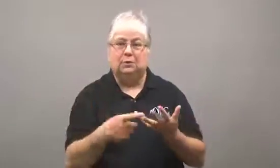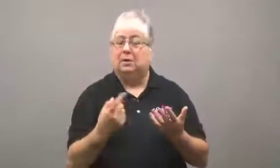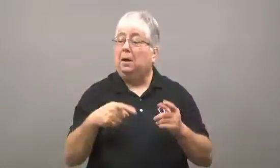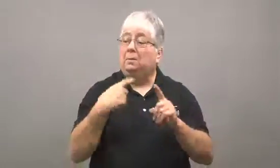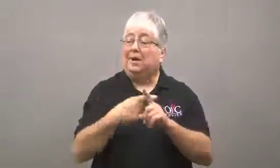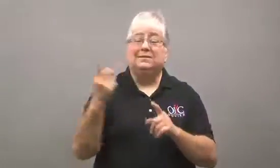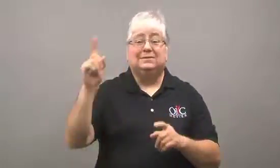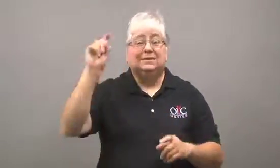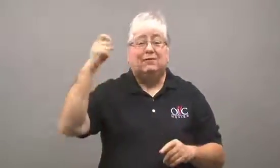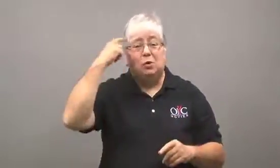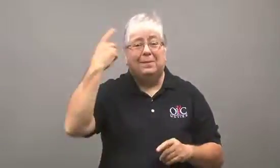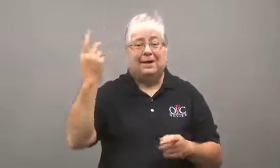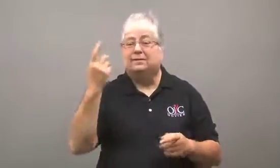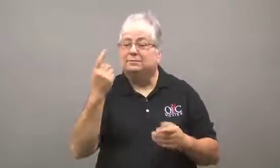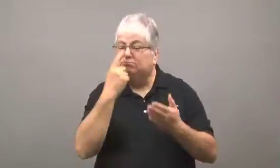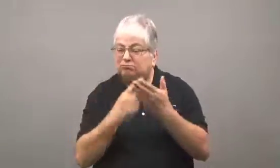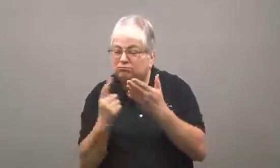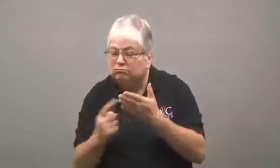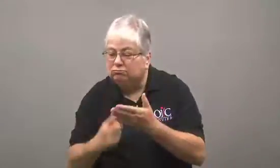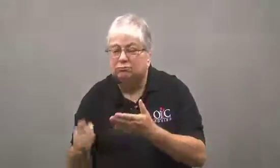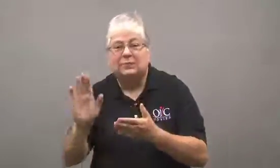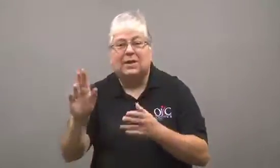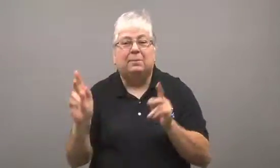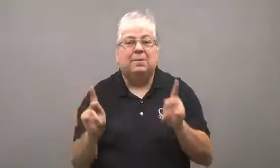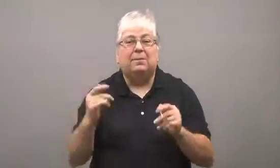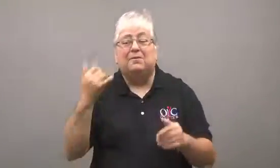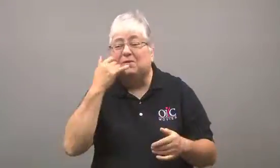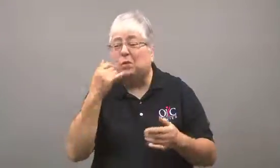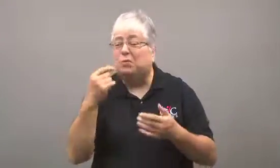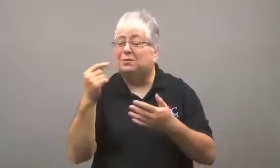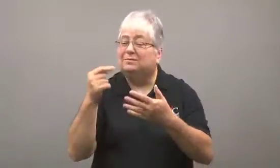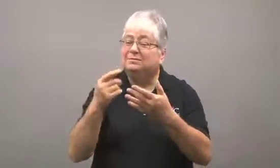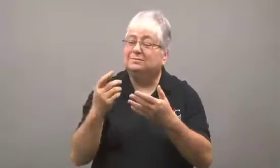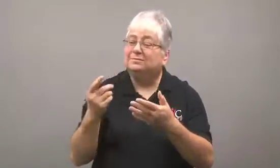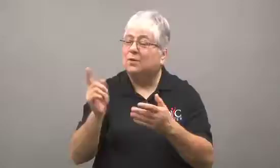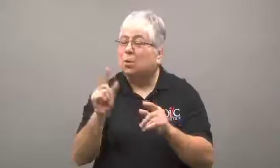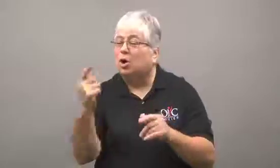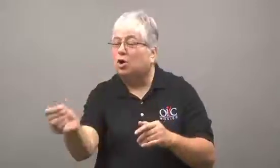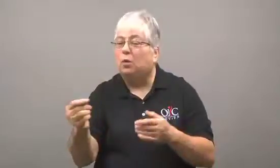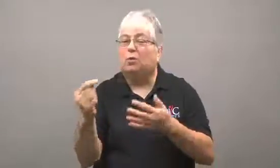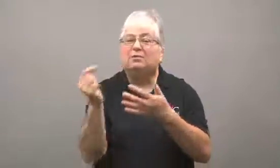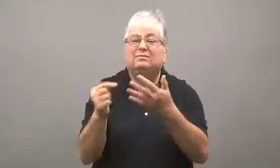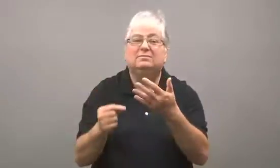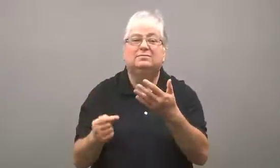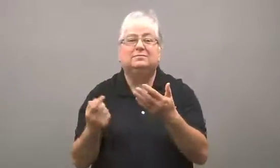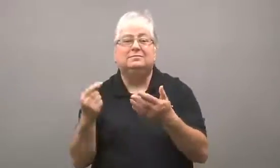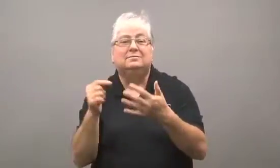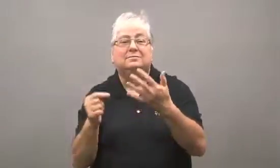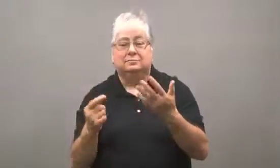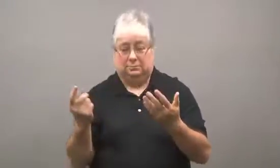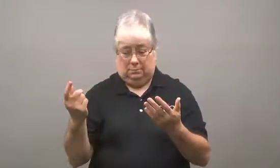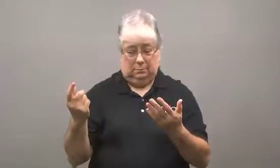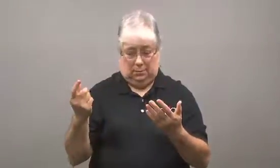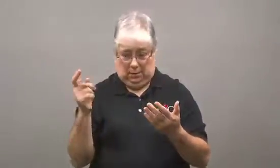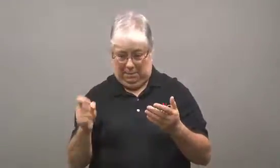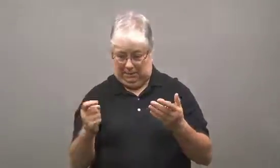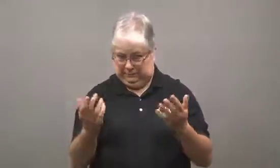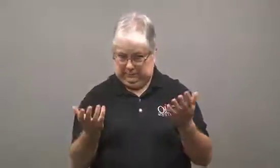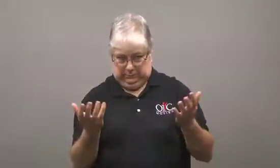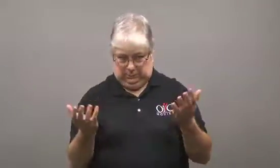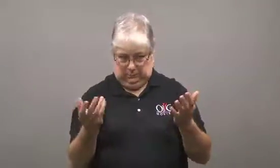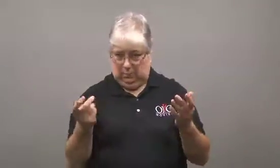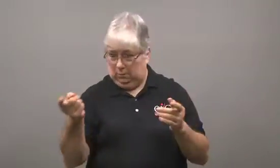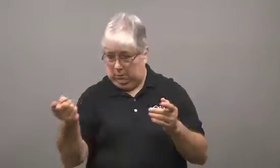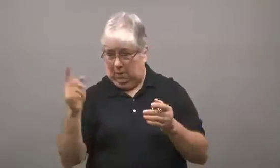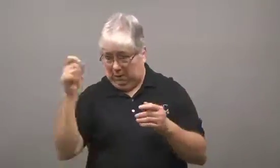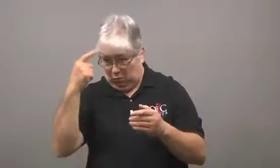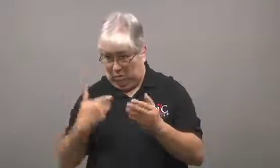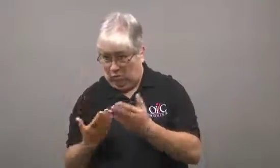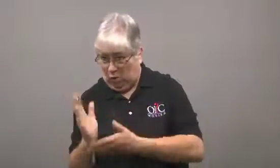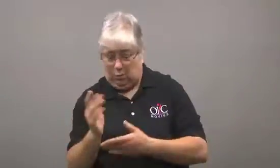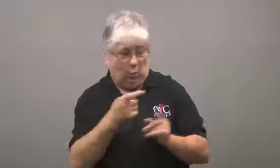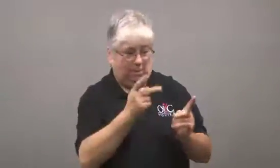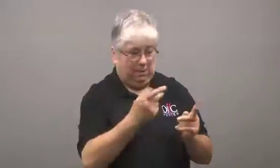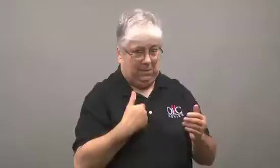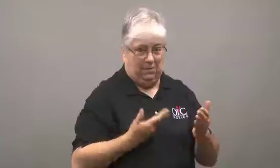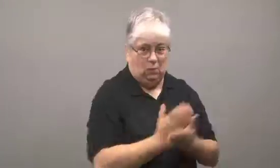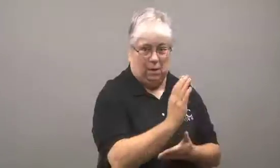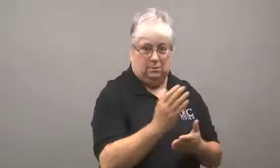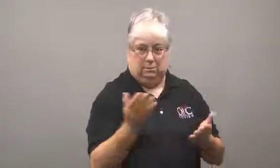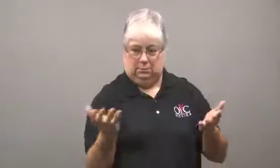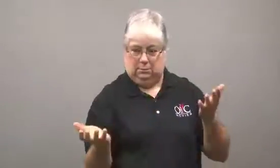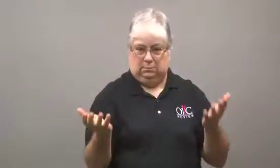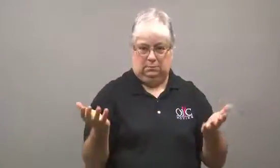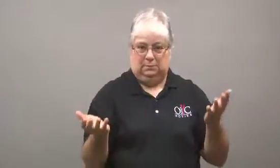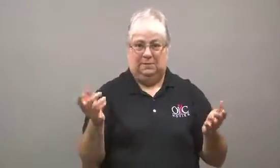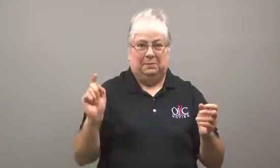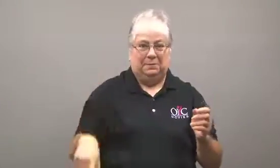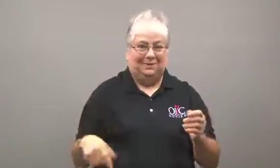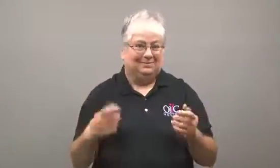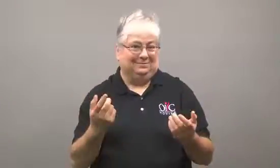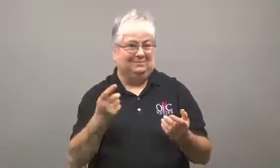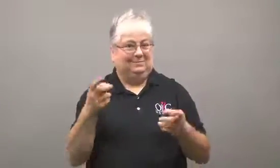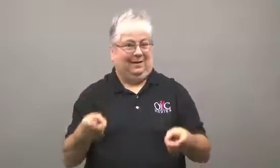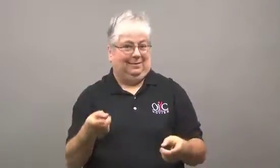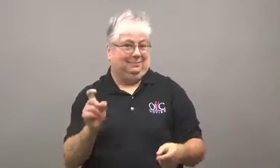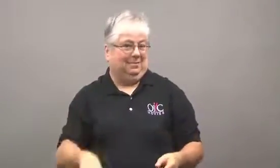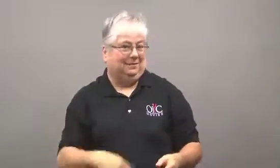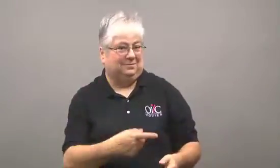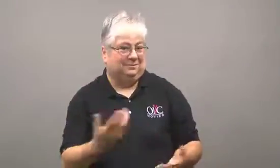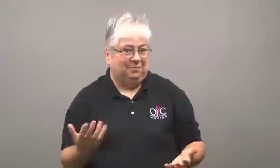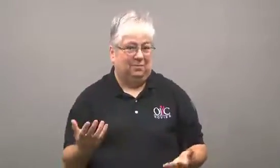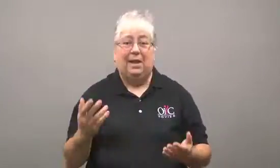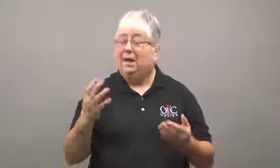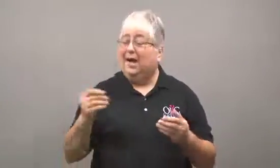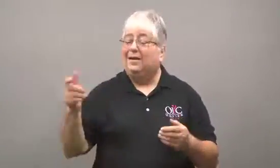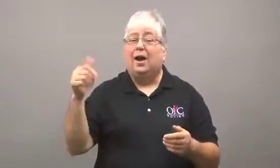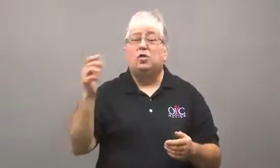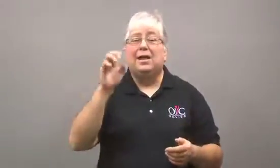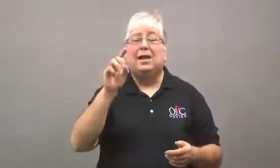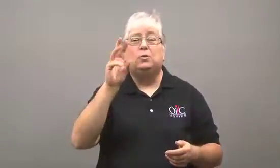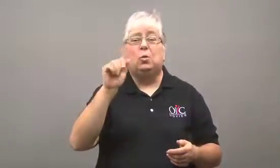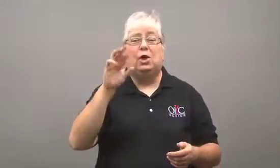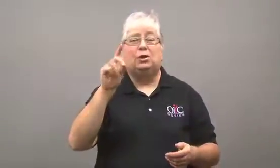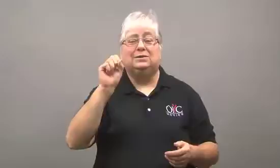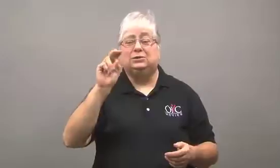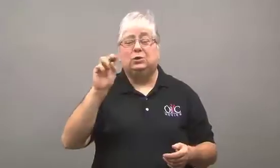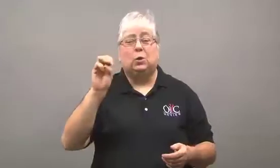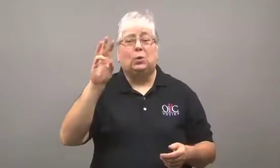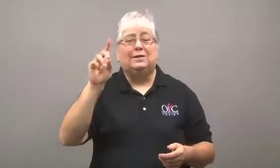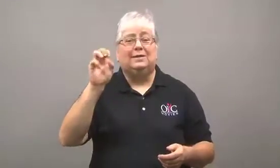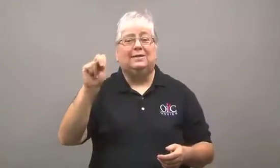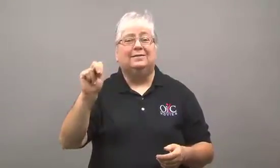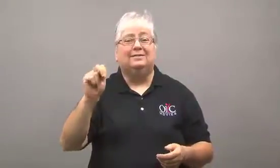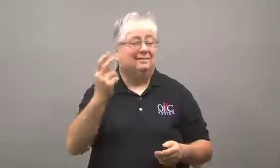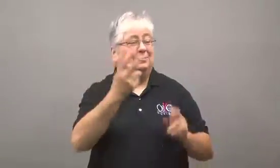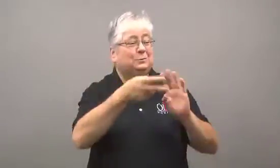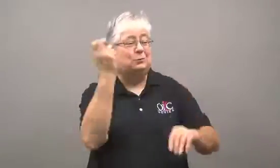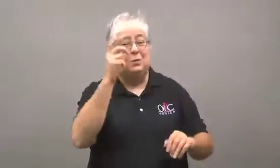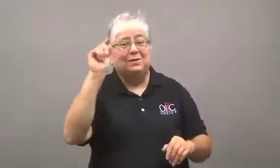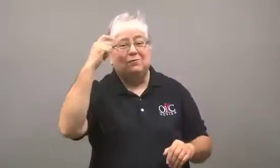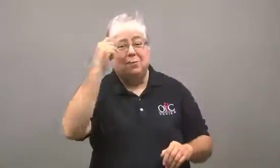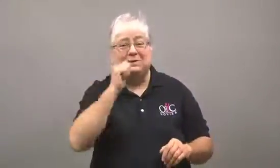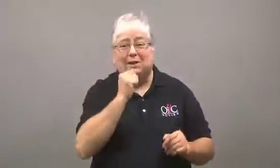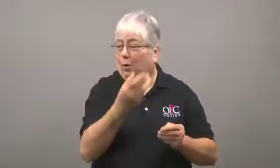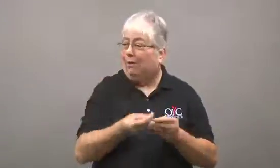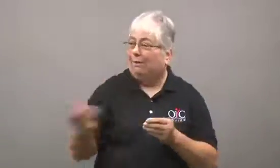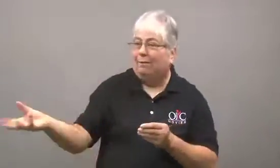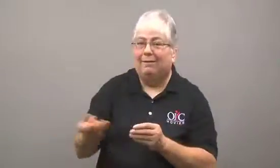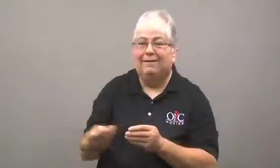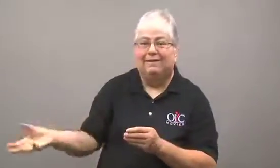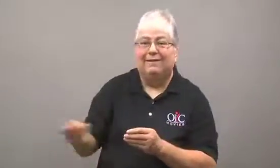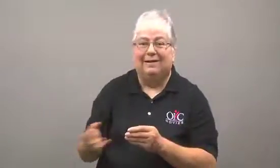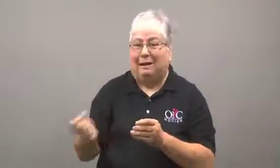There's also the issue of privacy rights versus government rights to data.